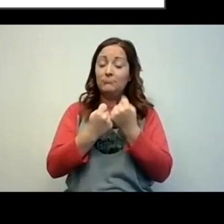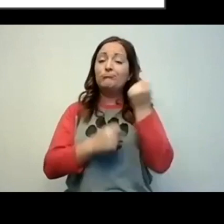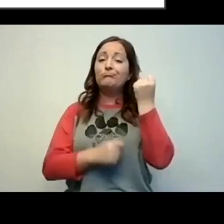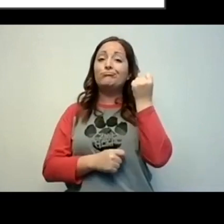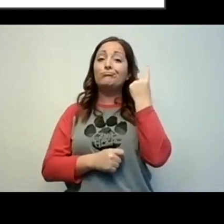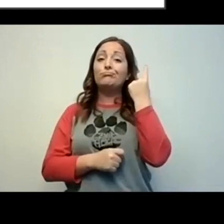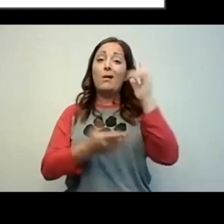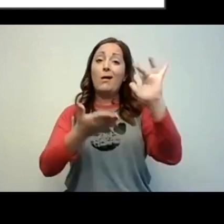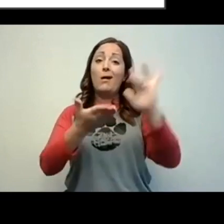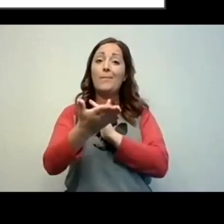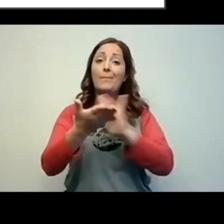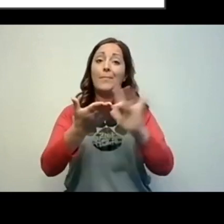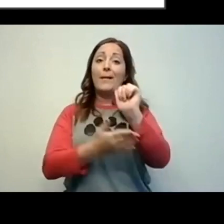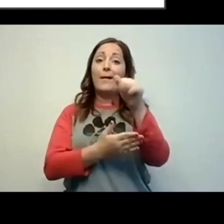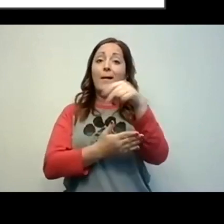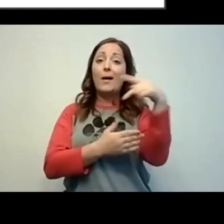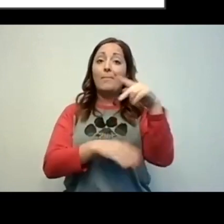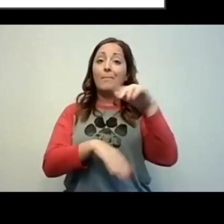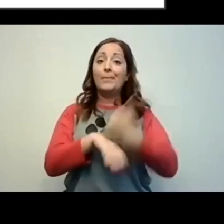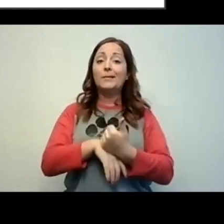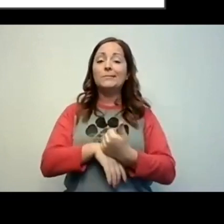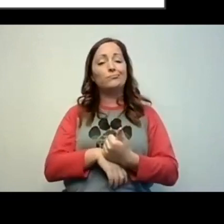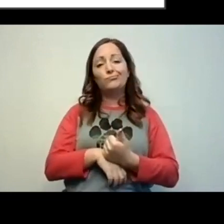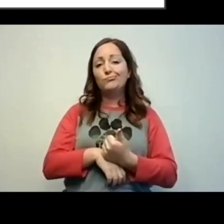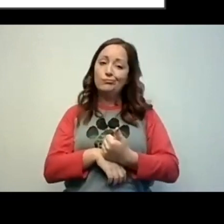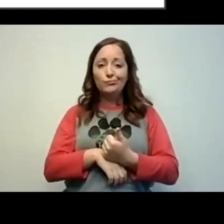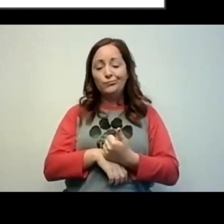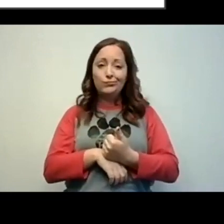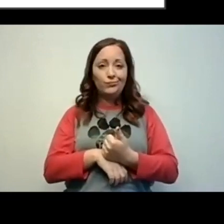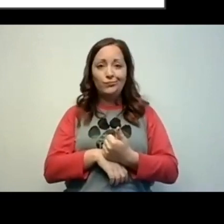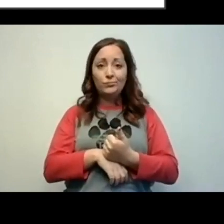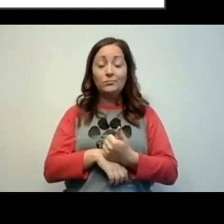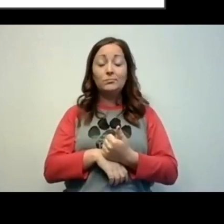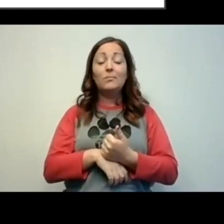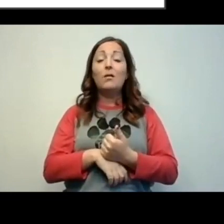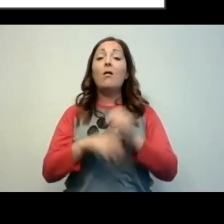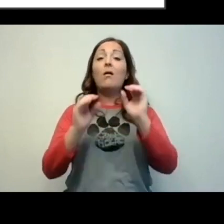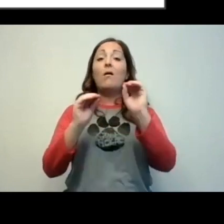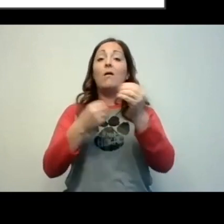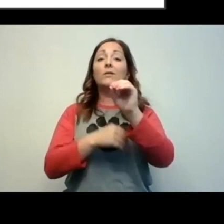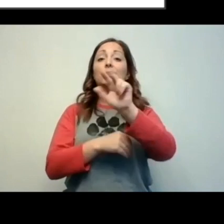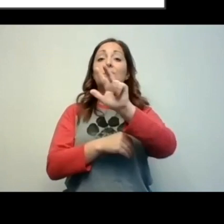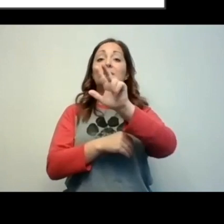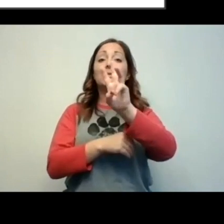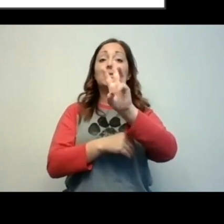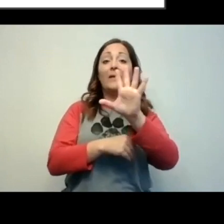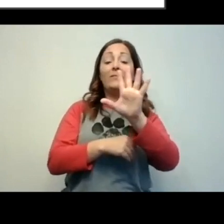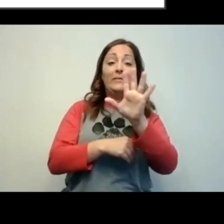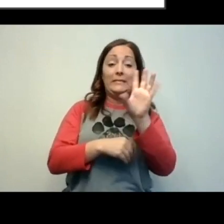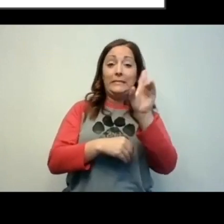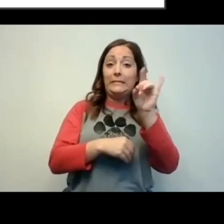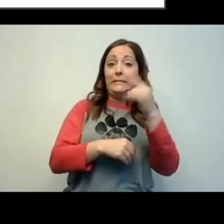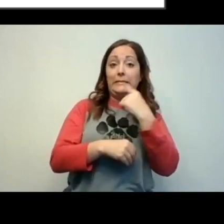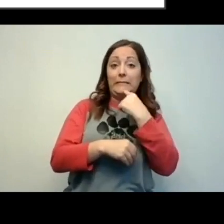This, like Zoom, is similar in the sense that you can have multiple people on the call and you can screen share.